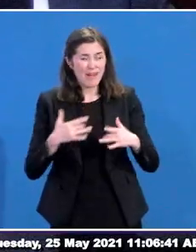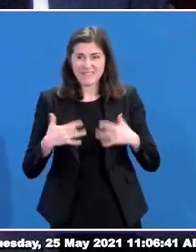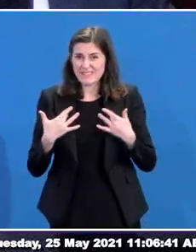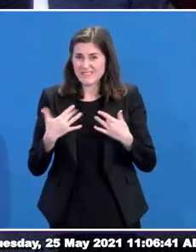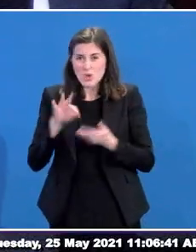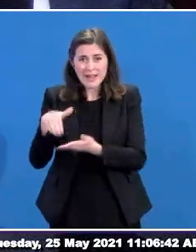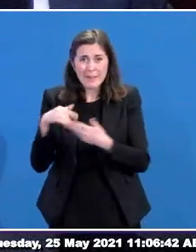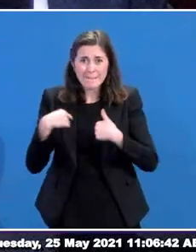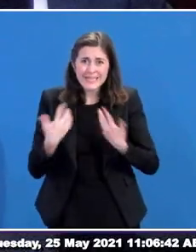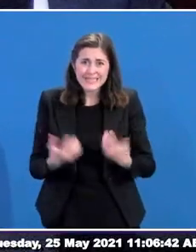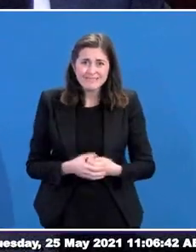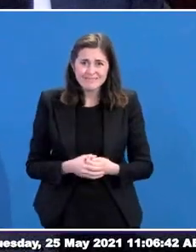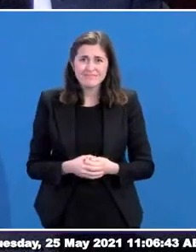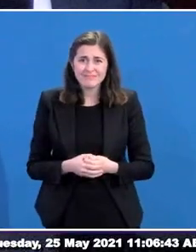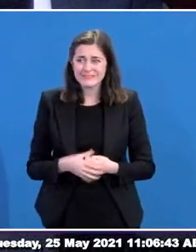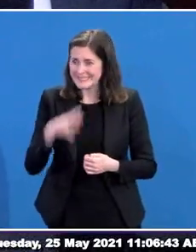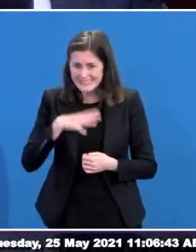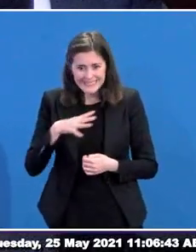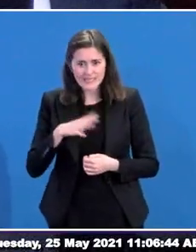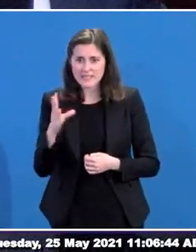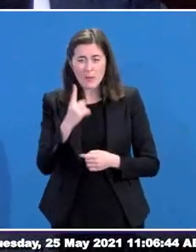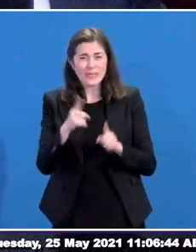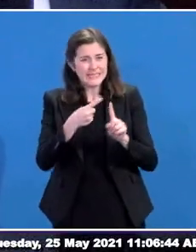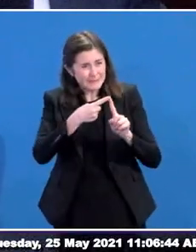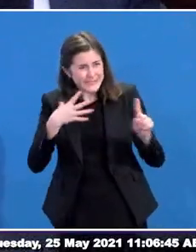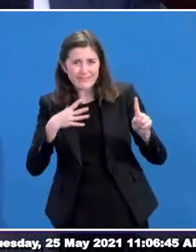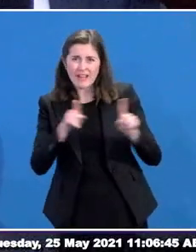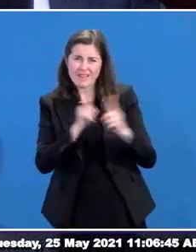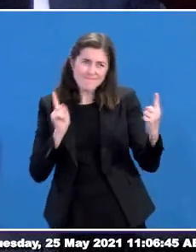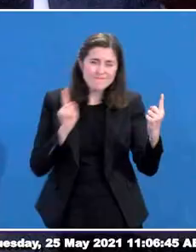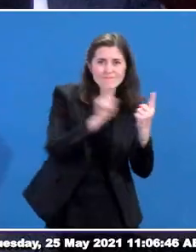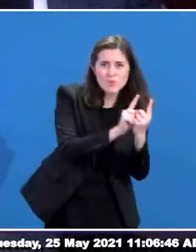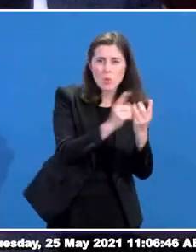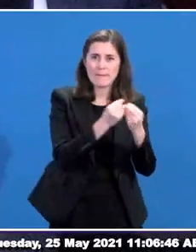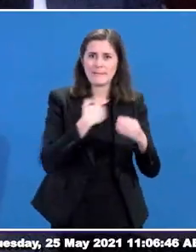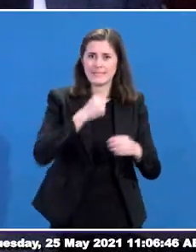We really need someone either as a case manager or an advocate